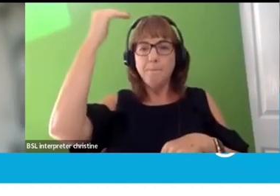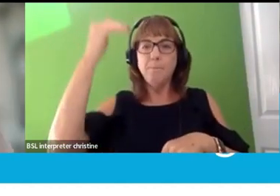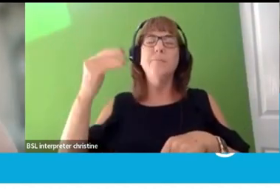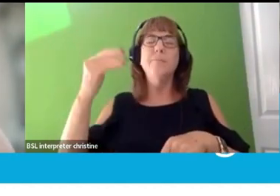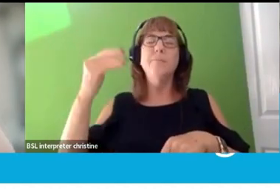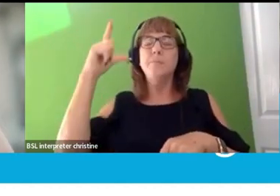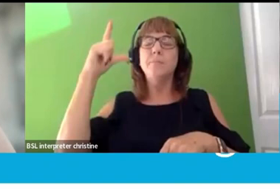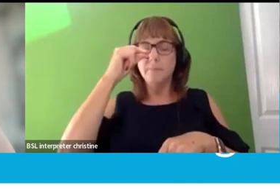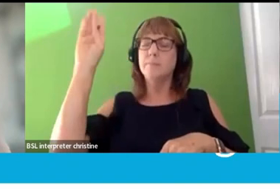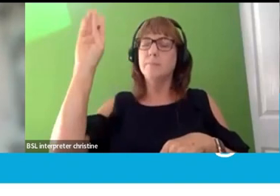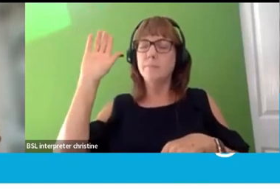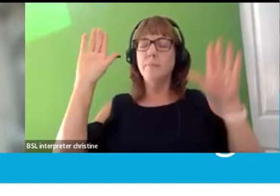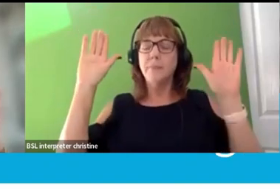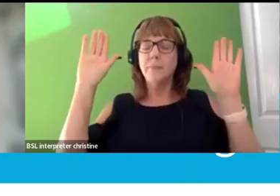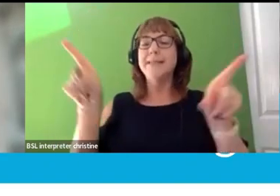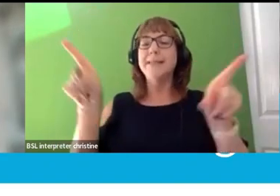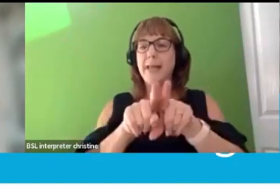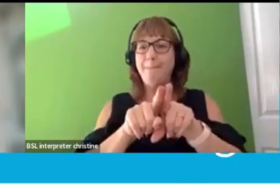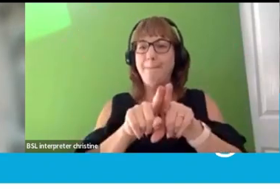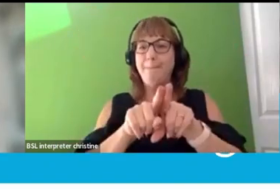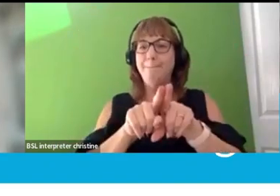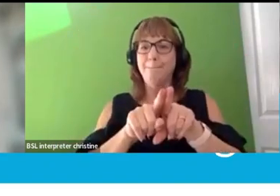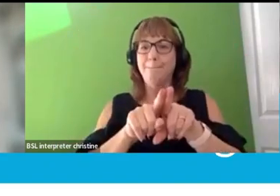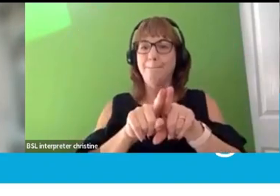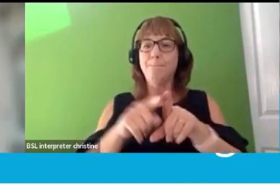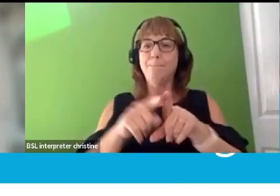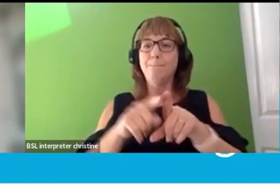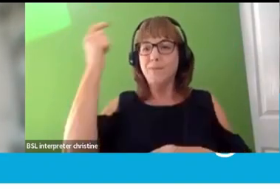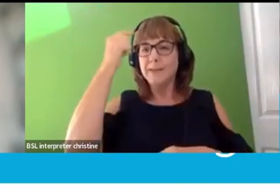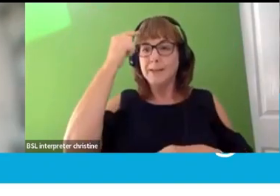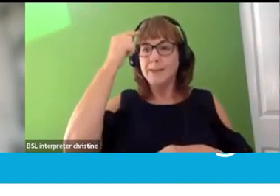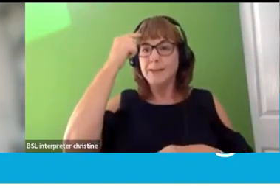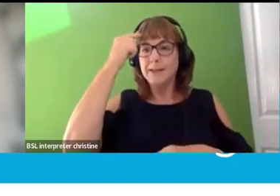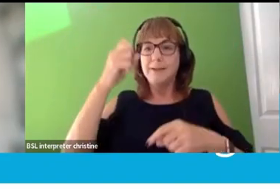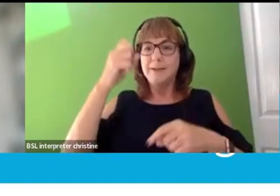which send signals to your brain, and tell you where your body is positioned in space. Now we